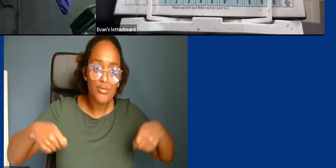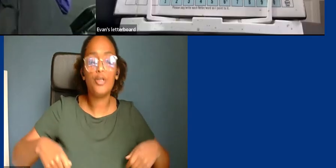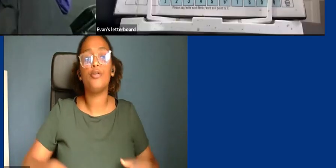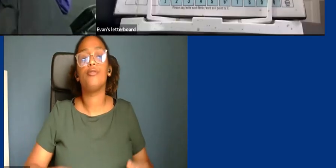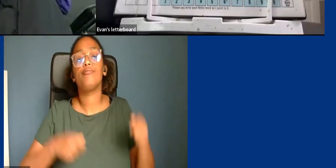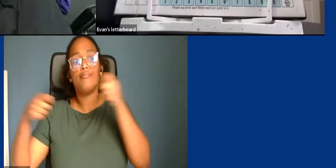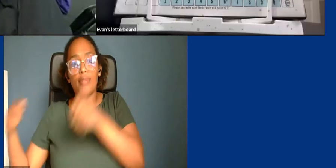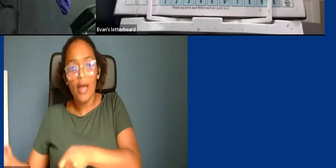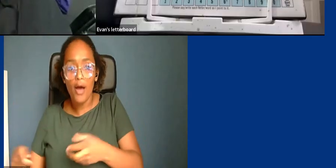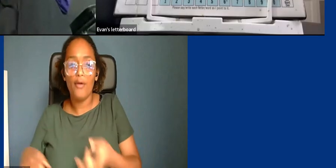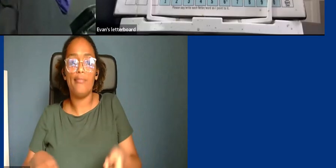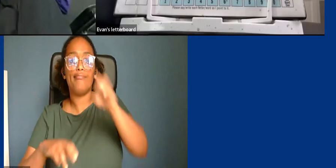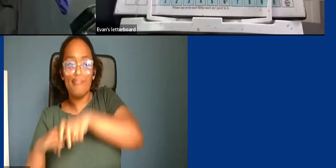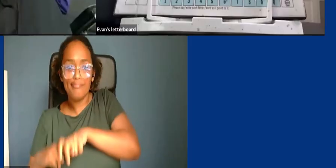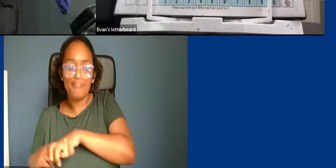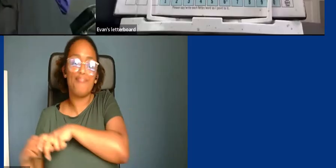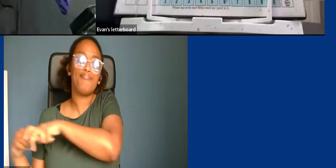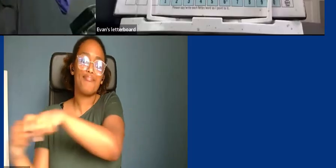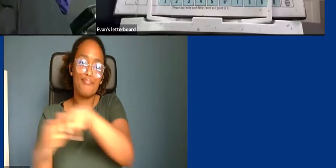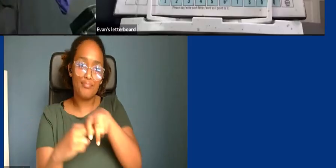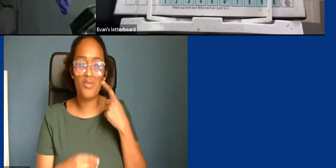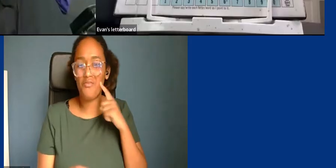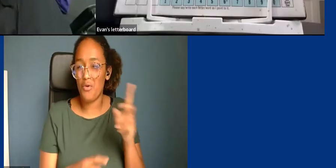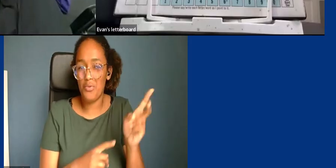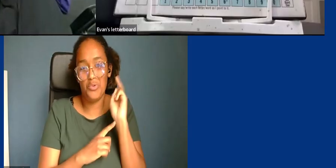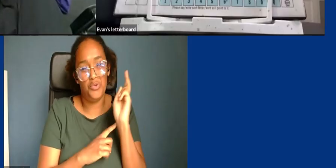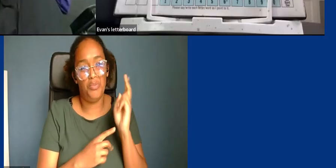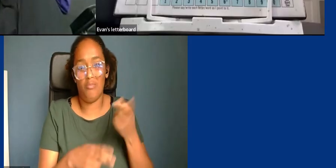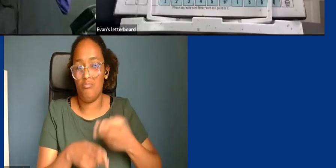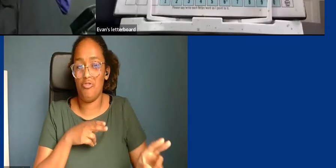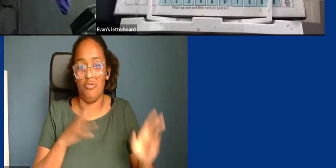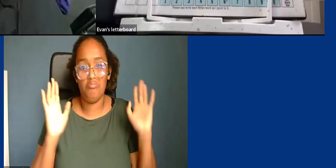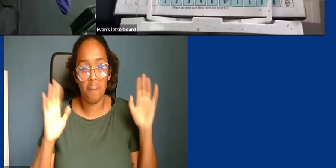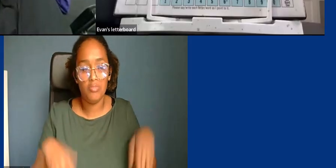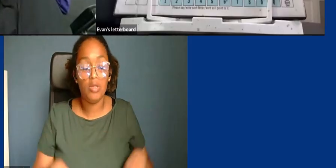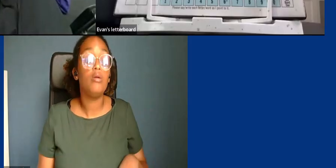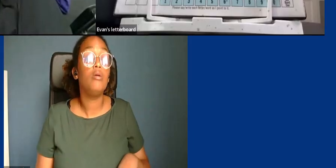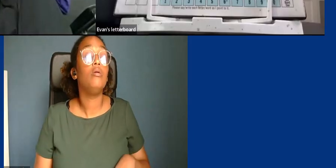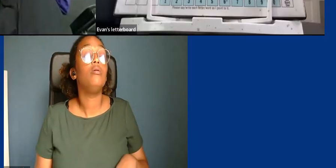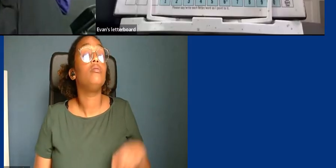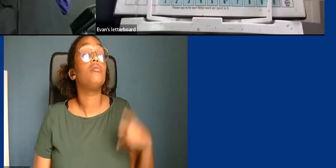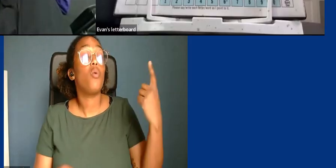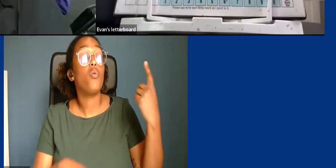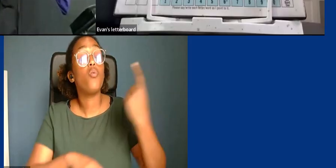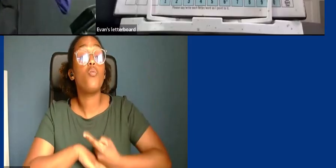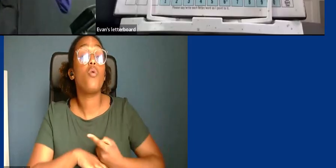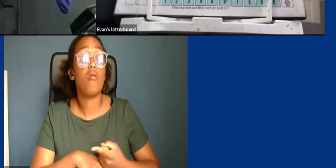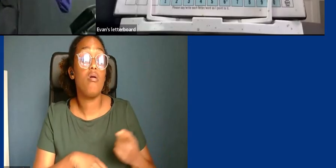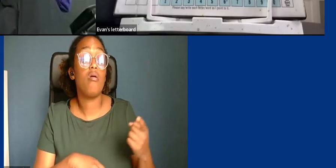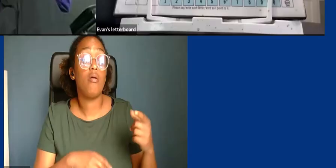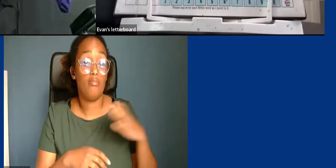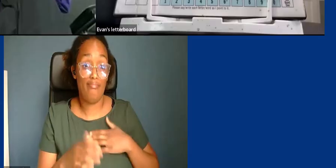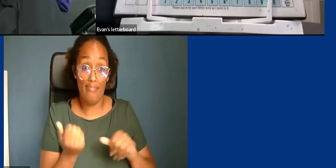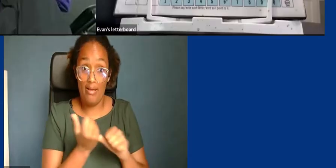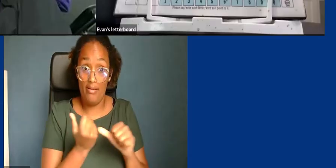As my aide was walking back to the van one particular day, an old woman approached him, waving a lit